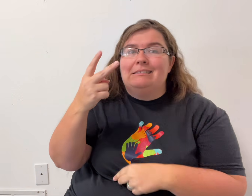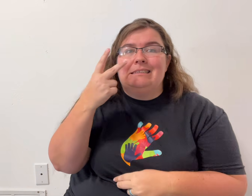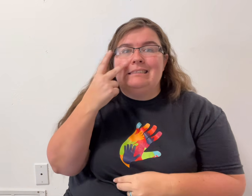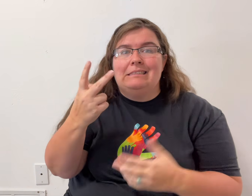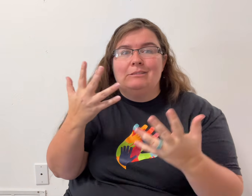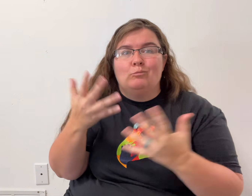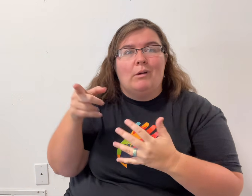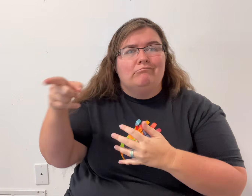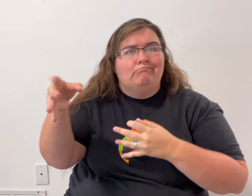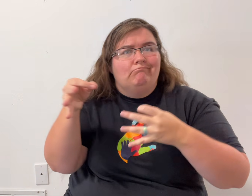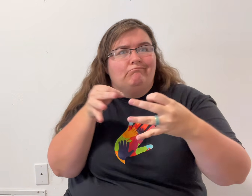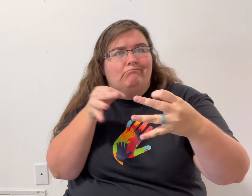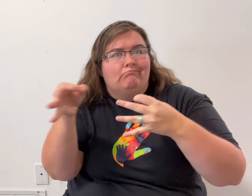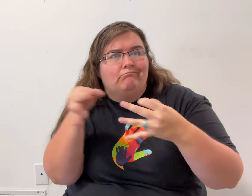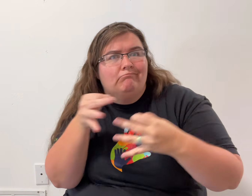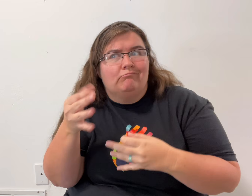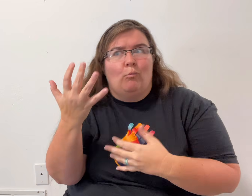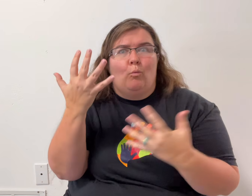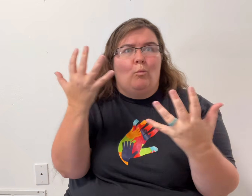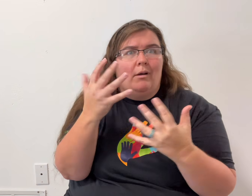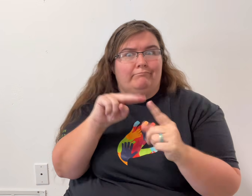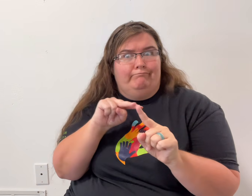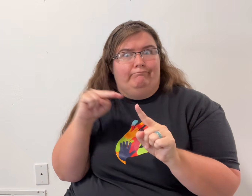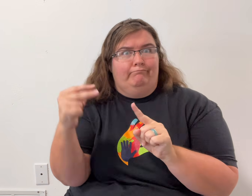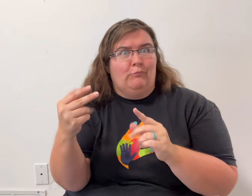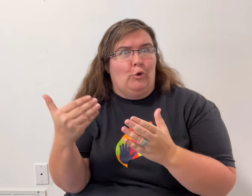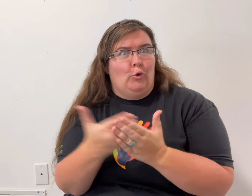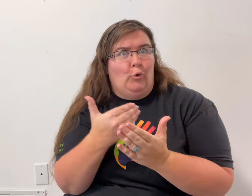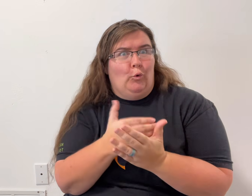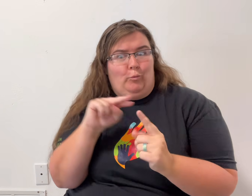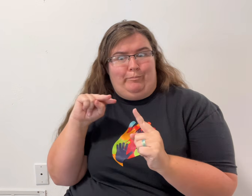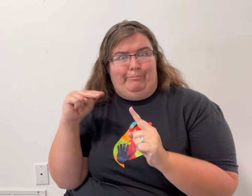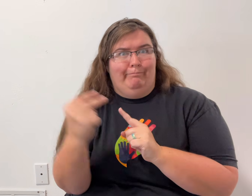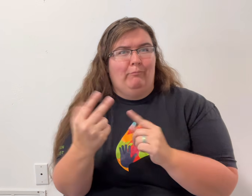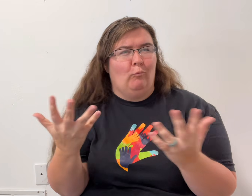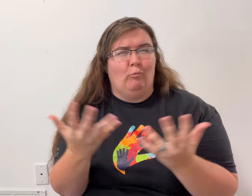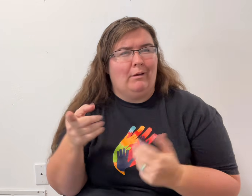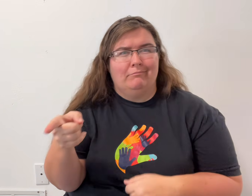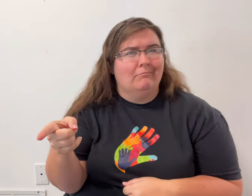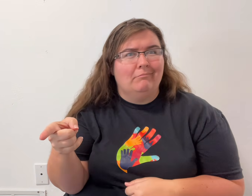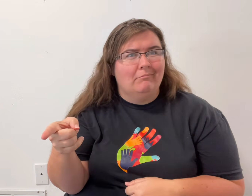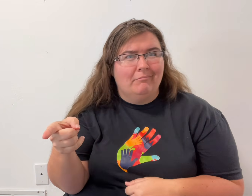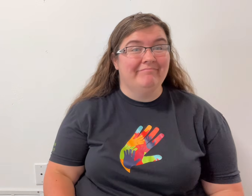see what the mom EXPLAINED, what her new PERSPECTIVE-SHIFT is.